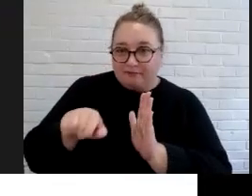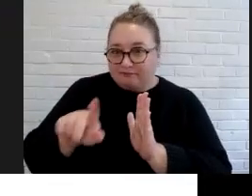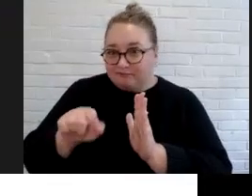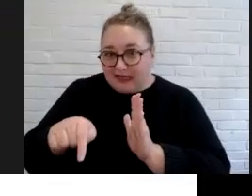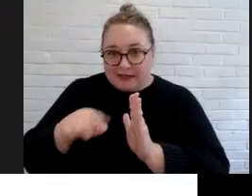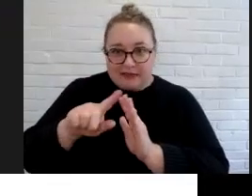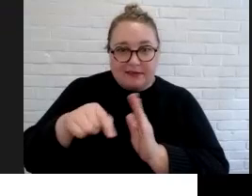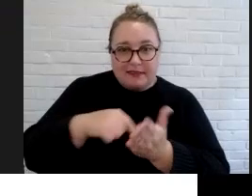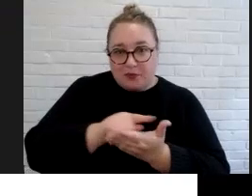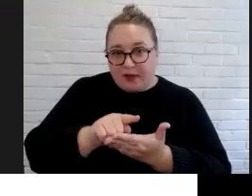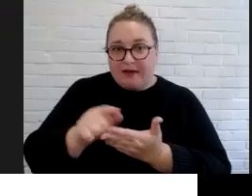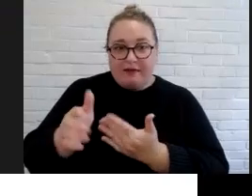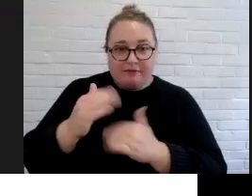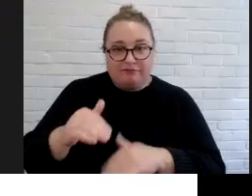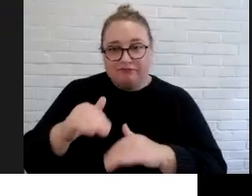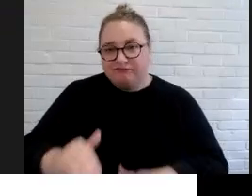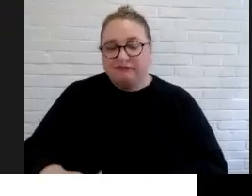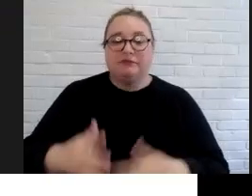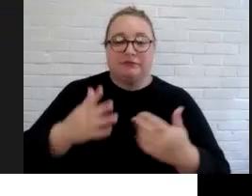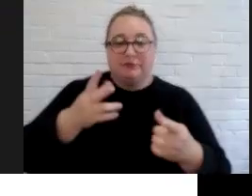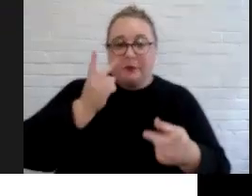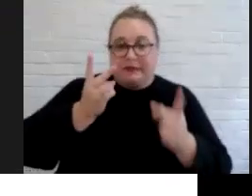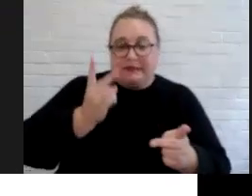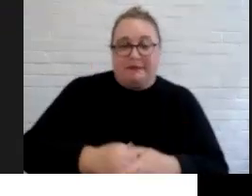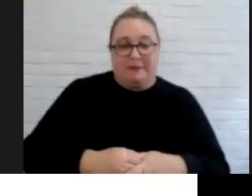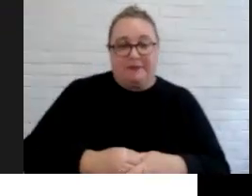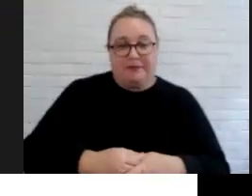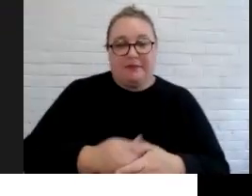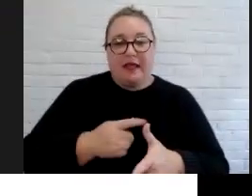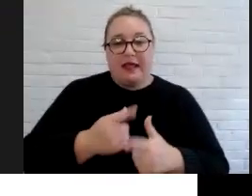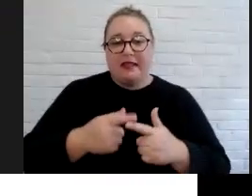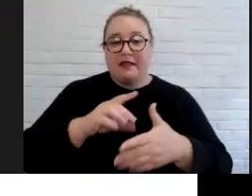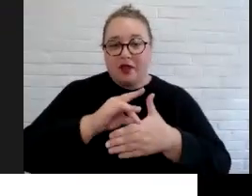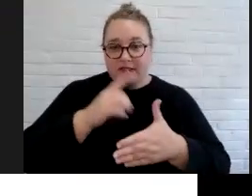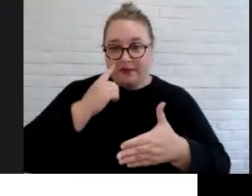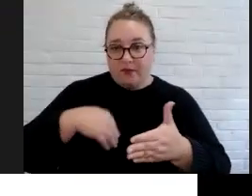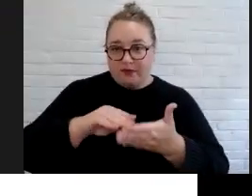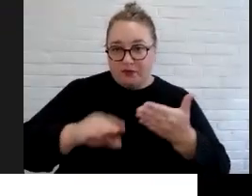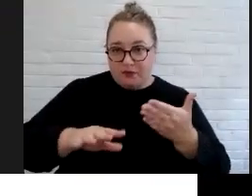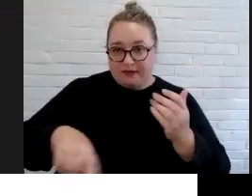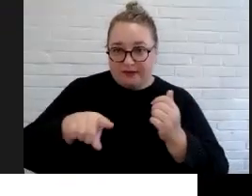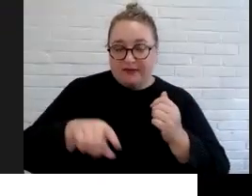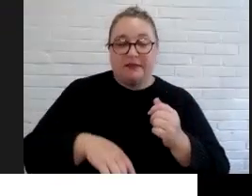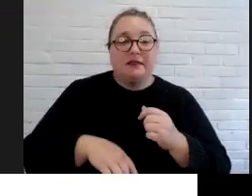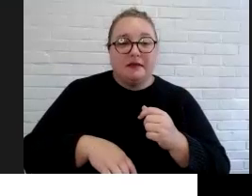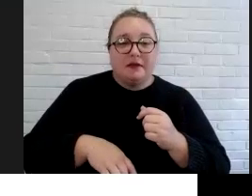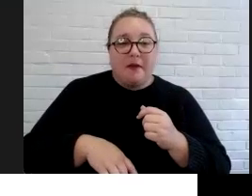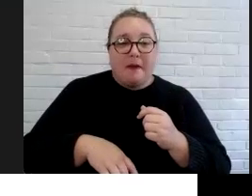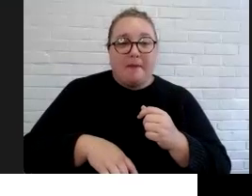And then here is the content that I have for my students. And so, again, I can create this page in Canvas,